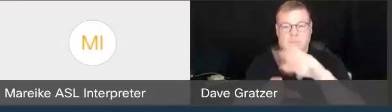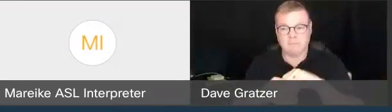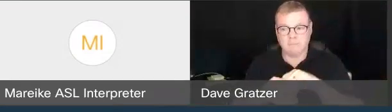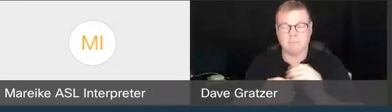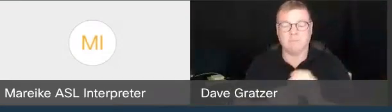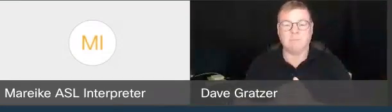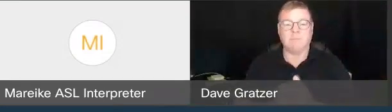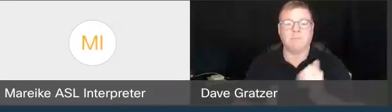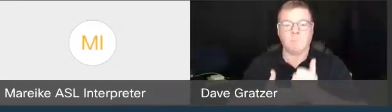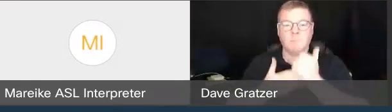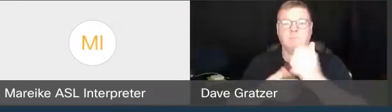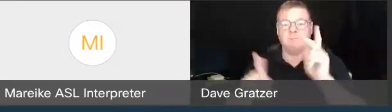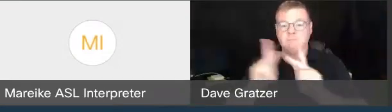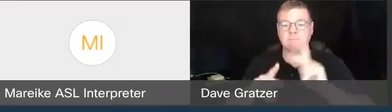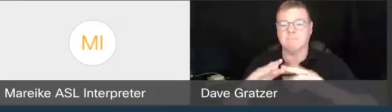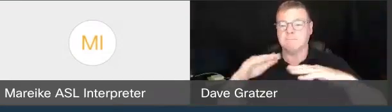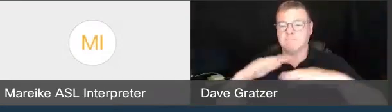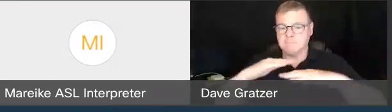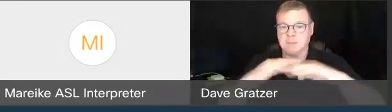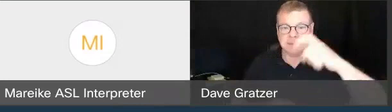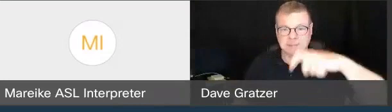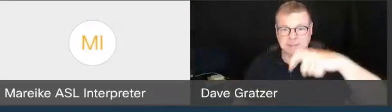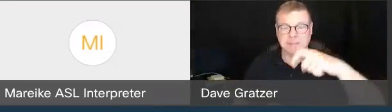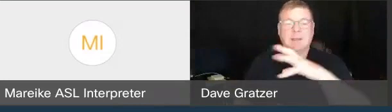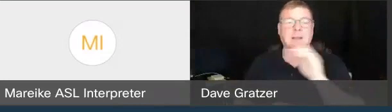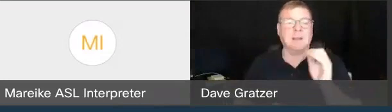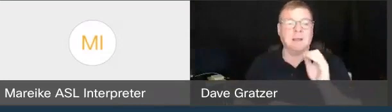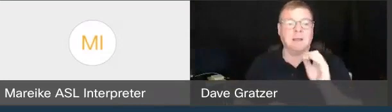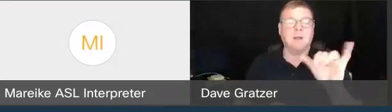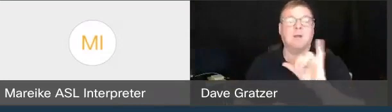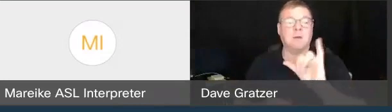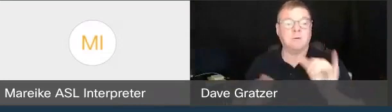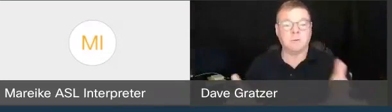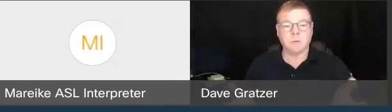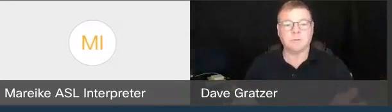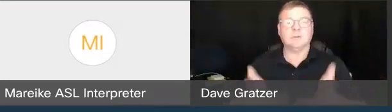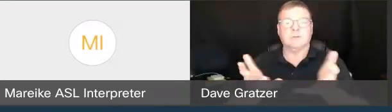helping people with their basic needs and also encouraging people towards their treatment goals.